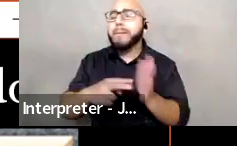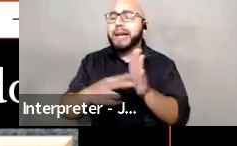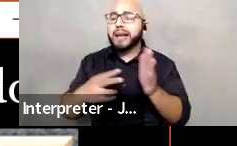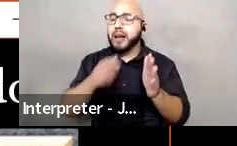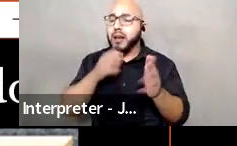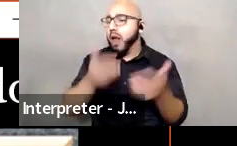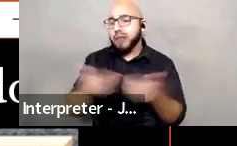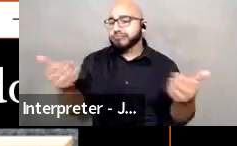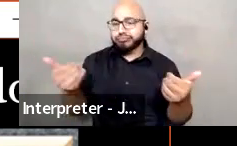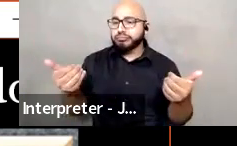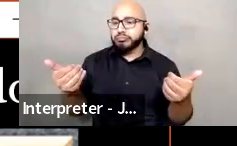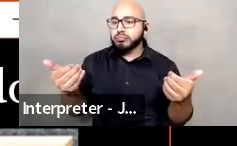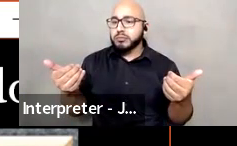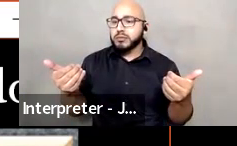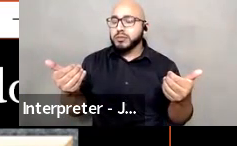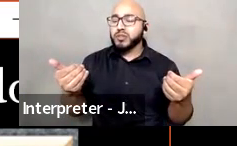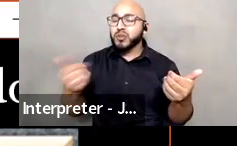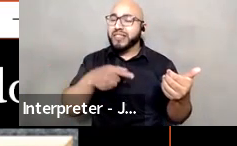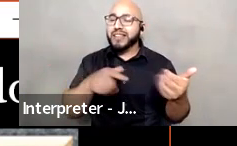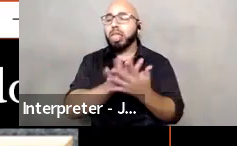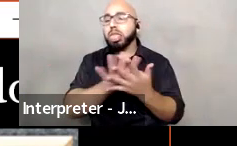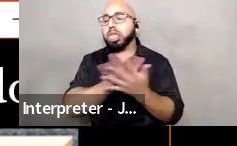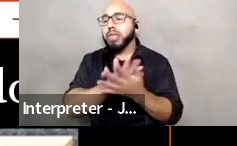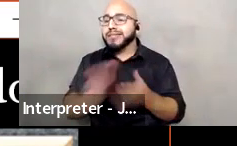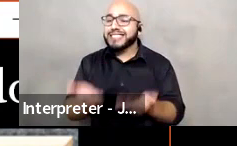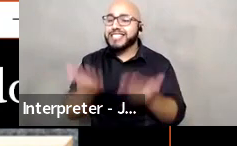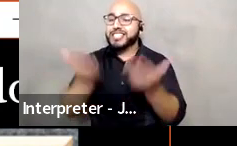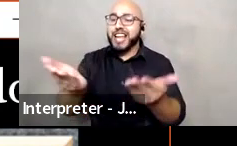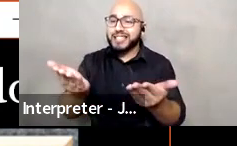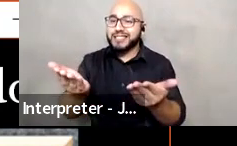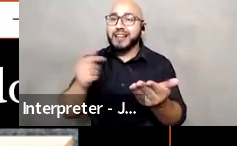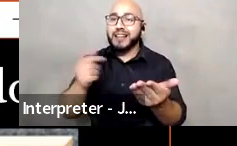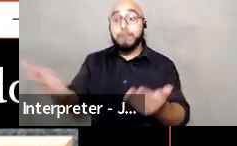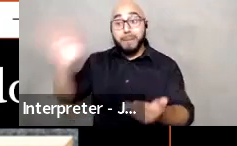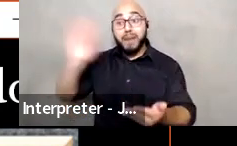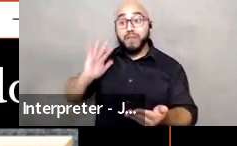So they're trying to sort of suggest that this was. A a site of of.